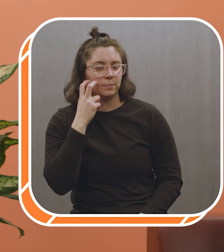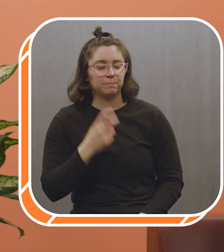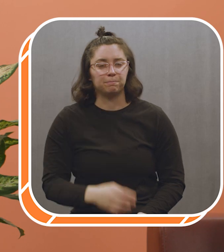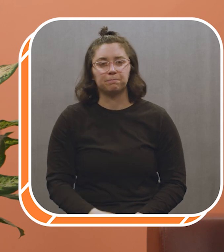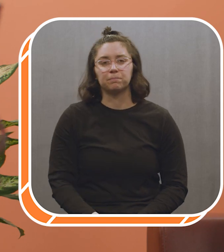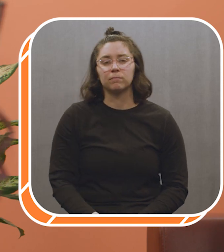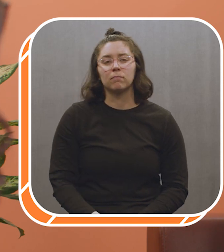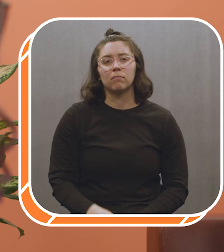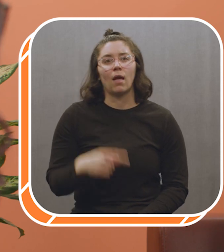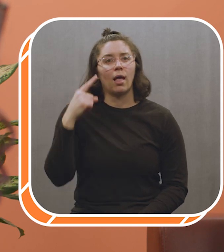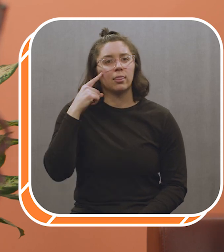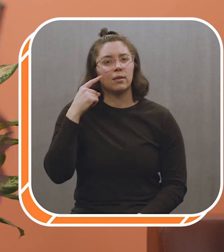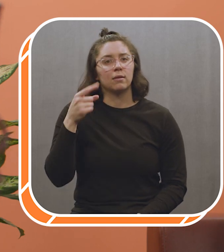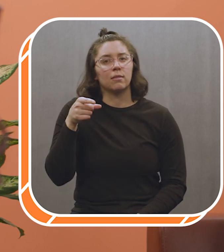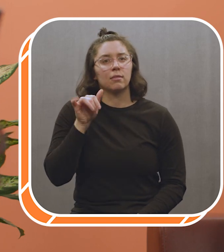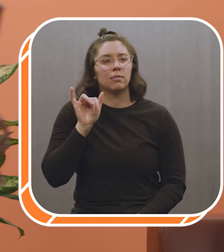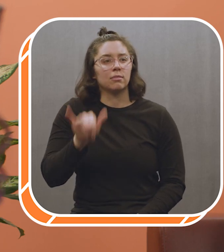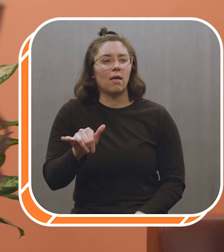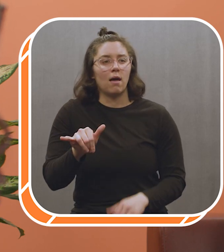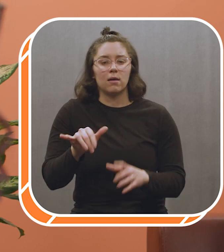And I think that's a segment of our population